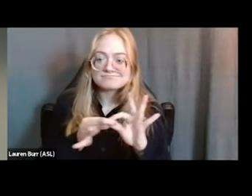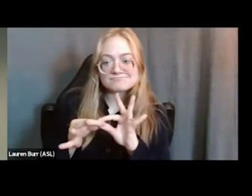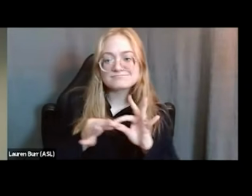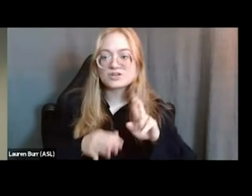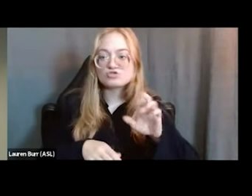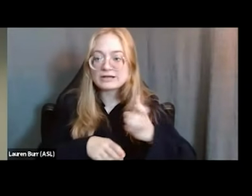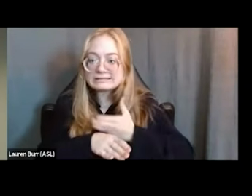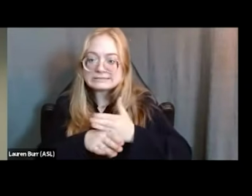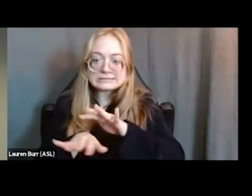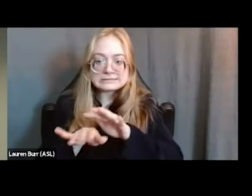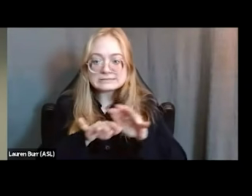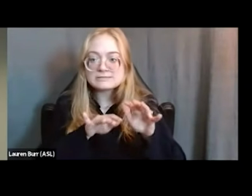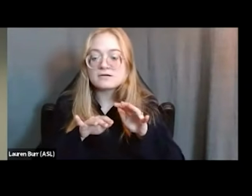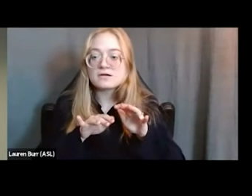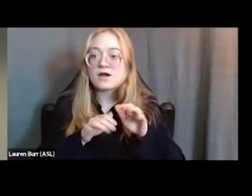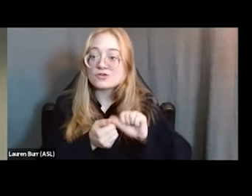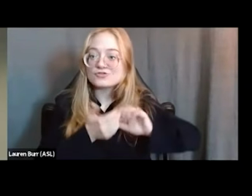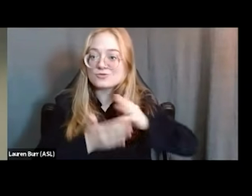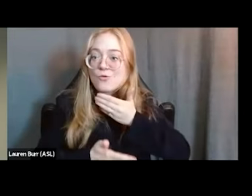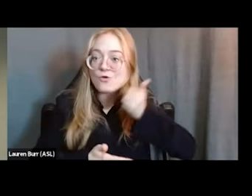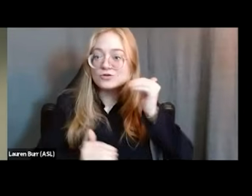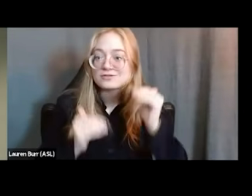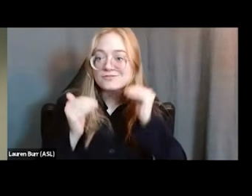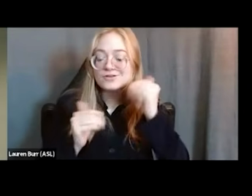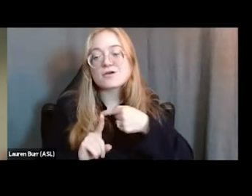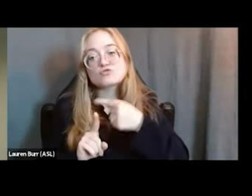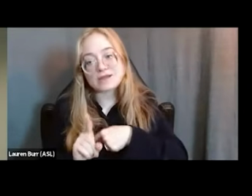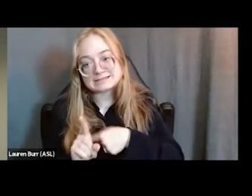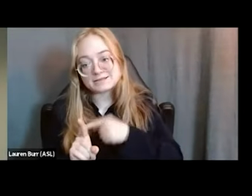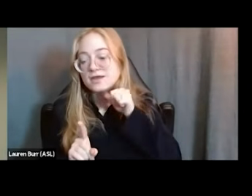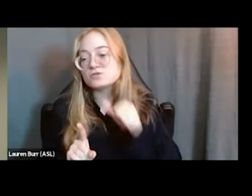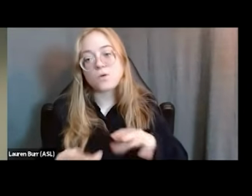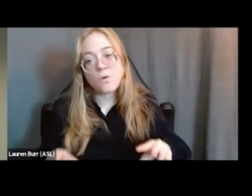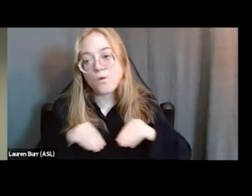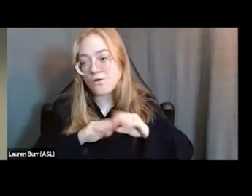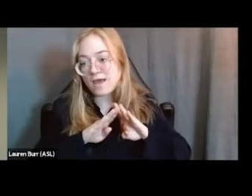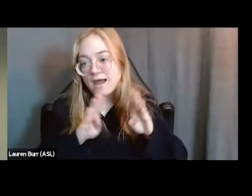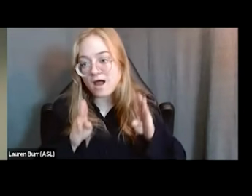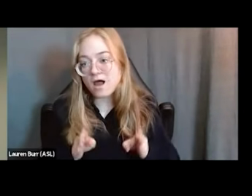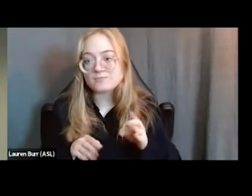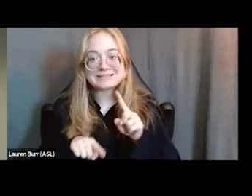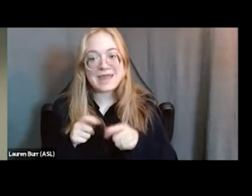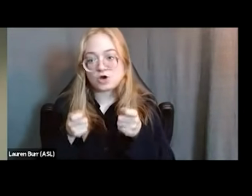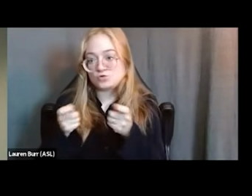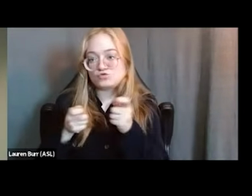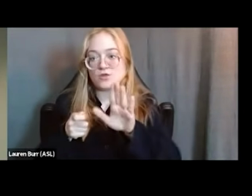that addresses the needs of older adults who are maybe renting, who don't necessarily have as much control over their physical space,